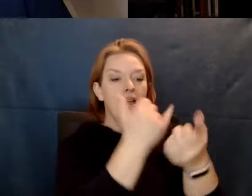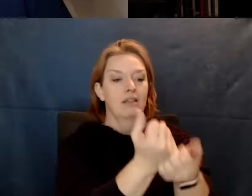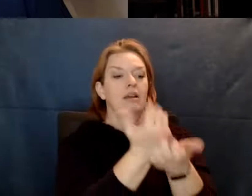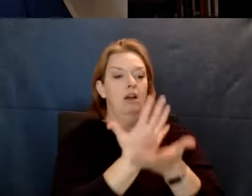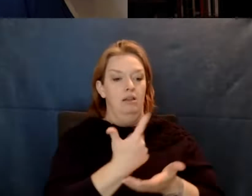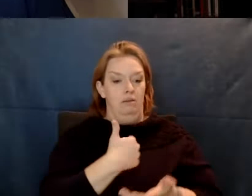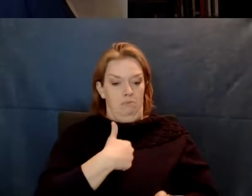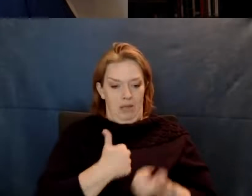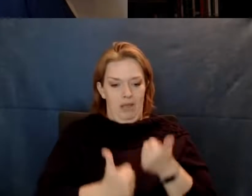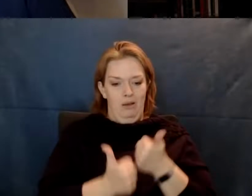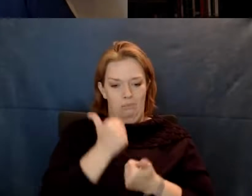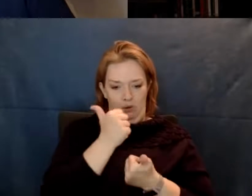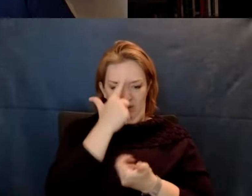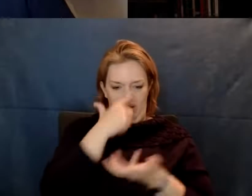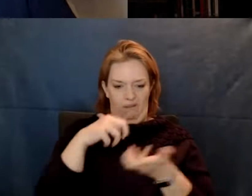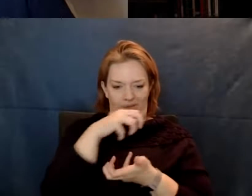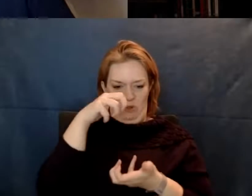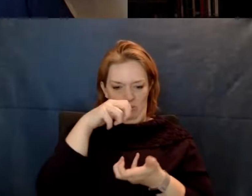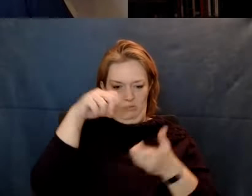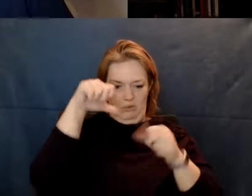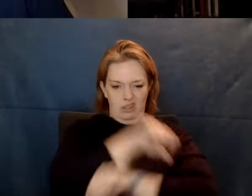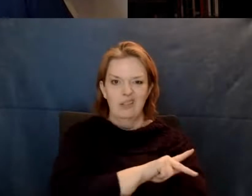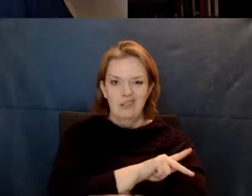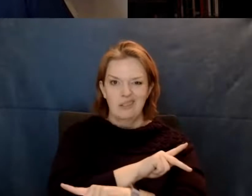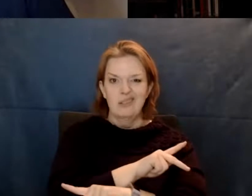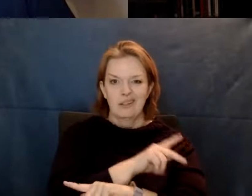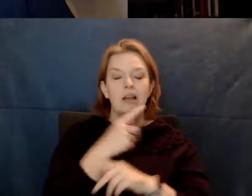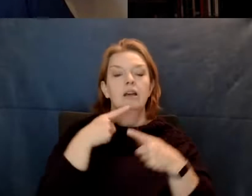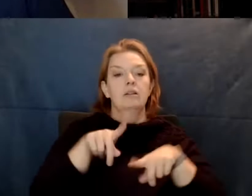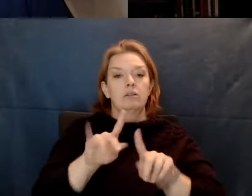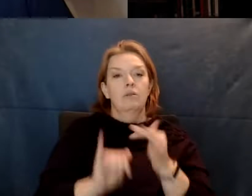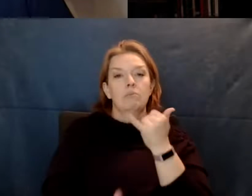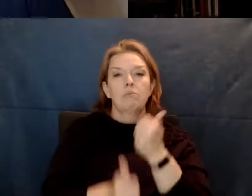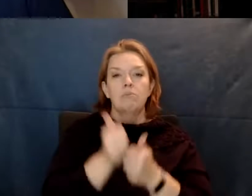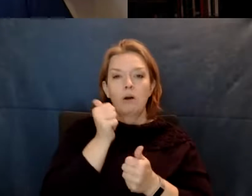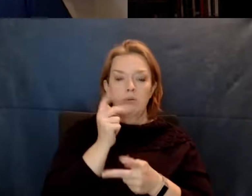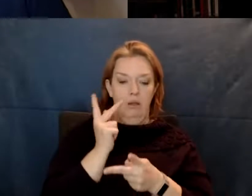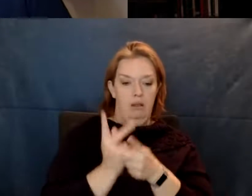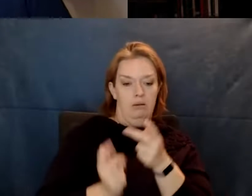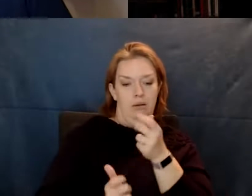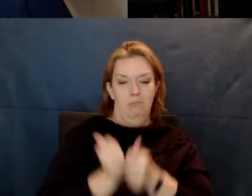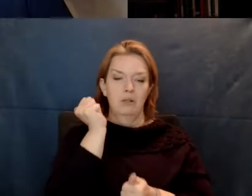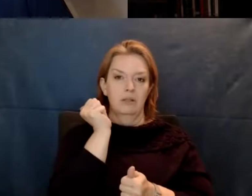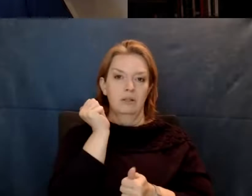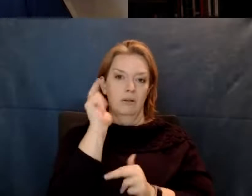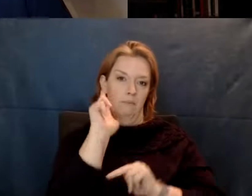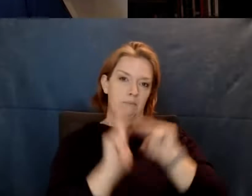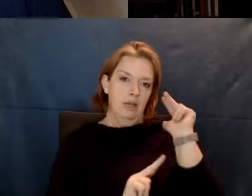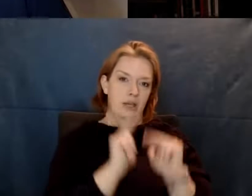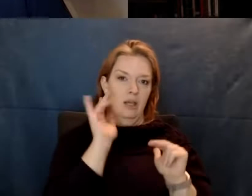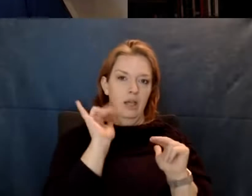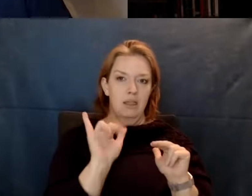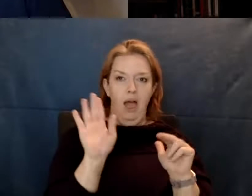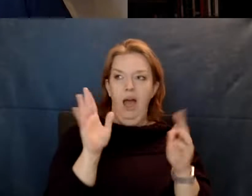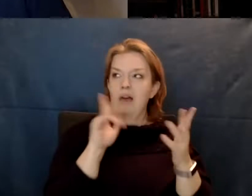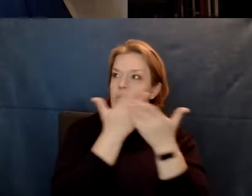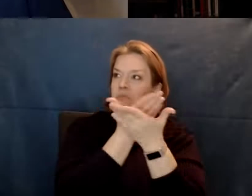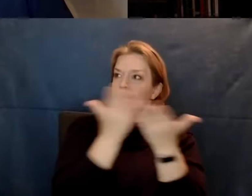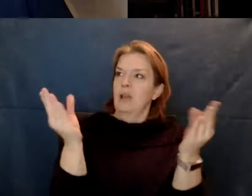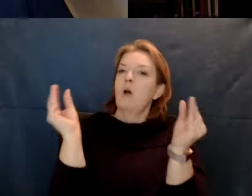the most confusedest when I'm in the most keptest buildings that be more keptive than